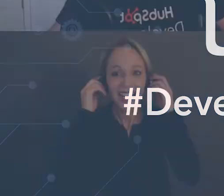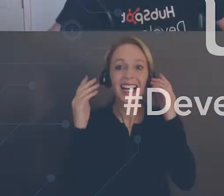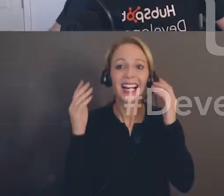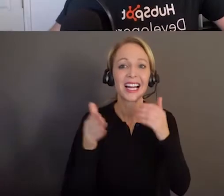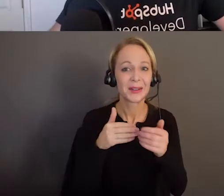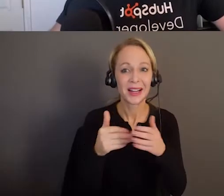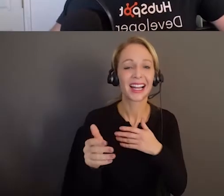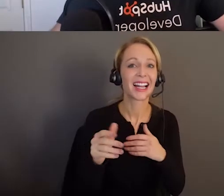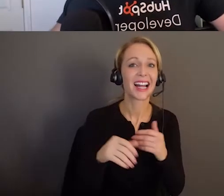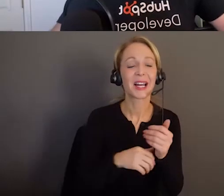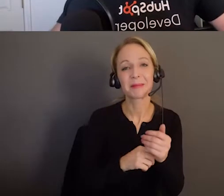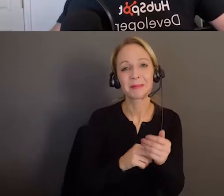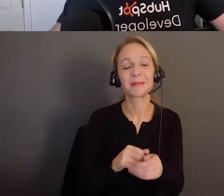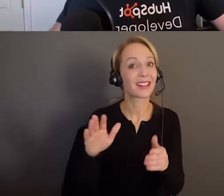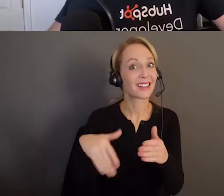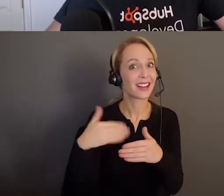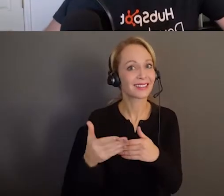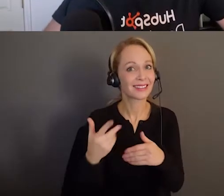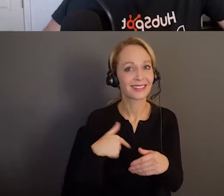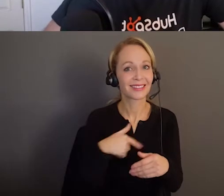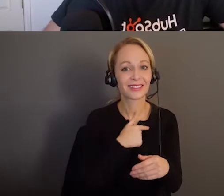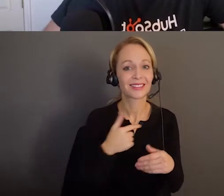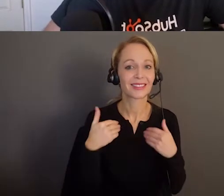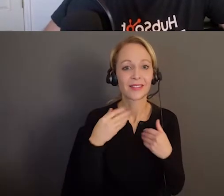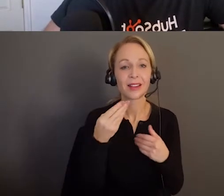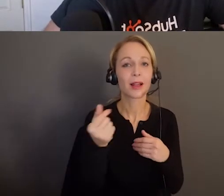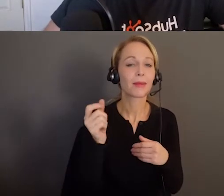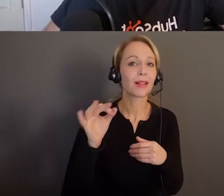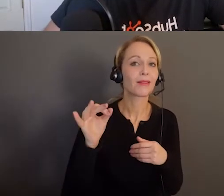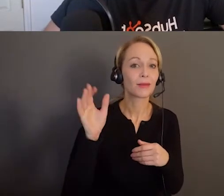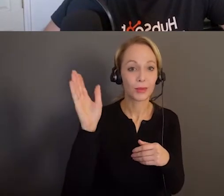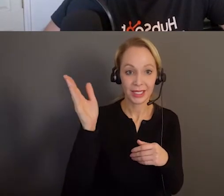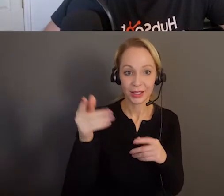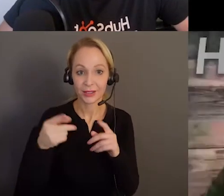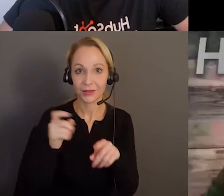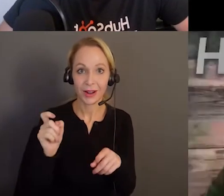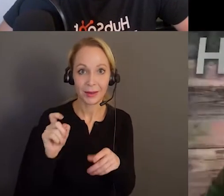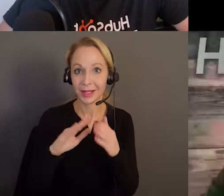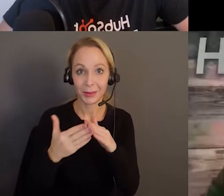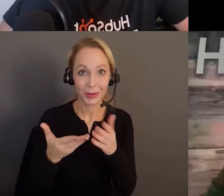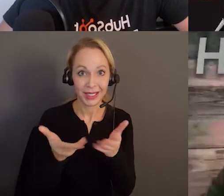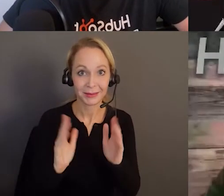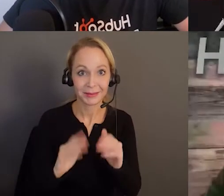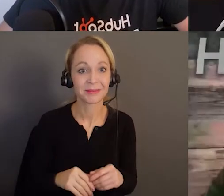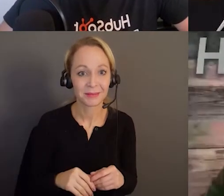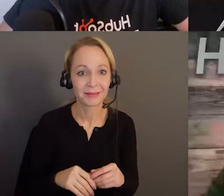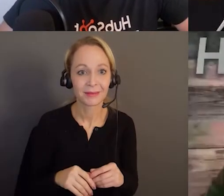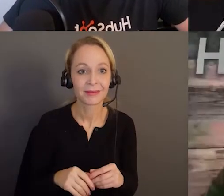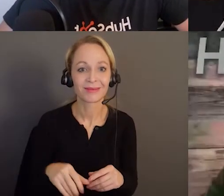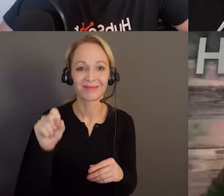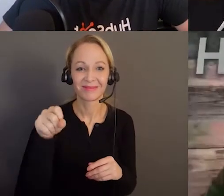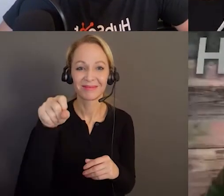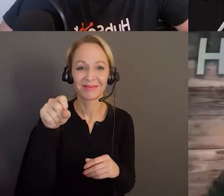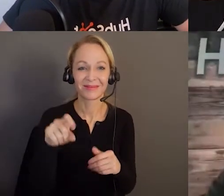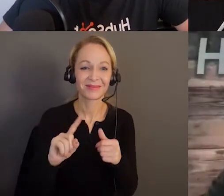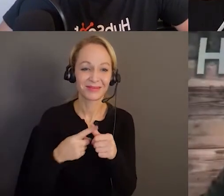NEXT UP WE HAVE A COUPLE OF PRESENTATIONS FROM THE COMMUNITY. YEP.